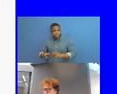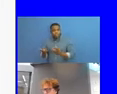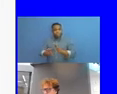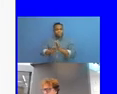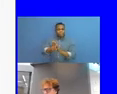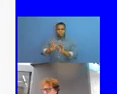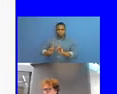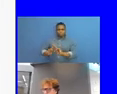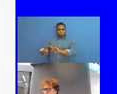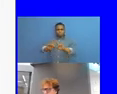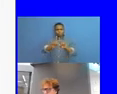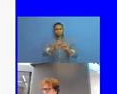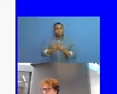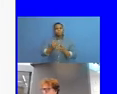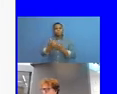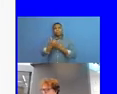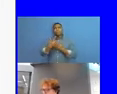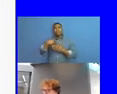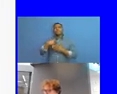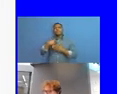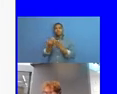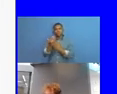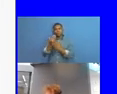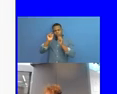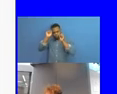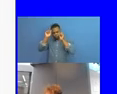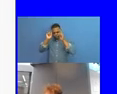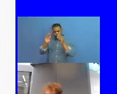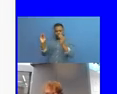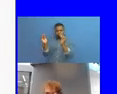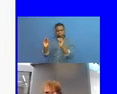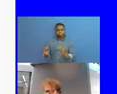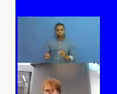You design your product, perform your proposal, and if you have a green light there,